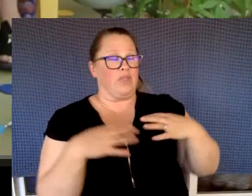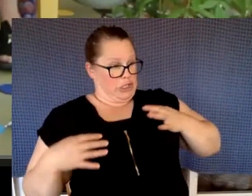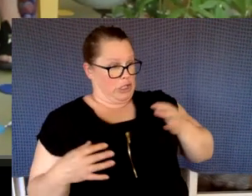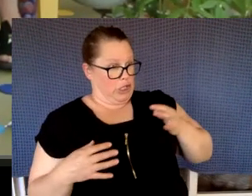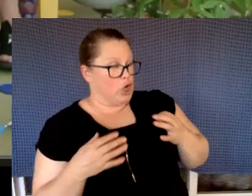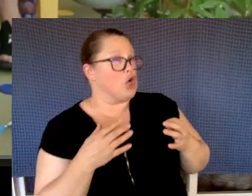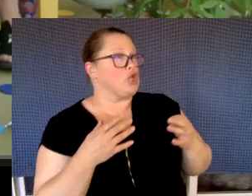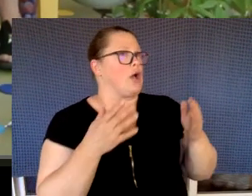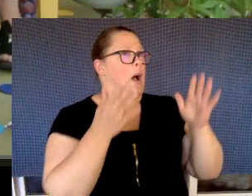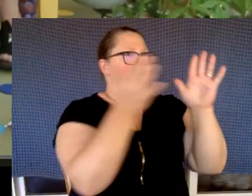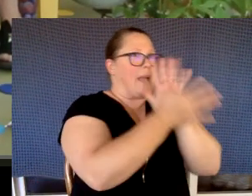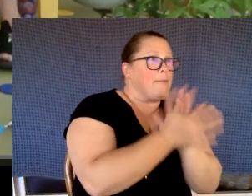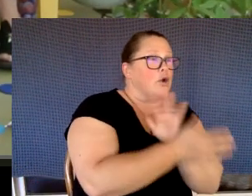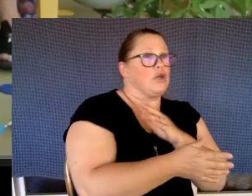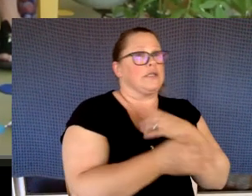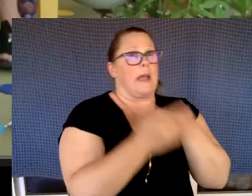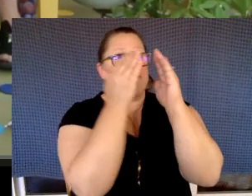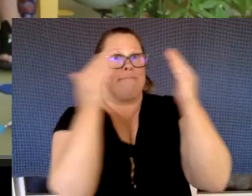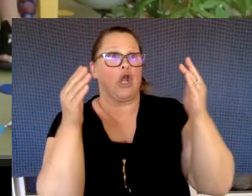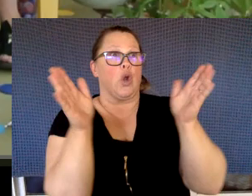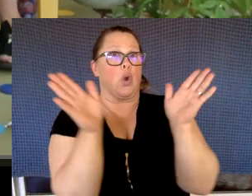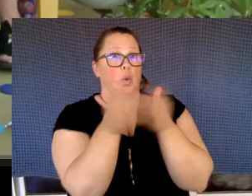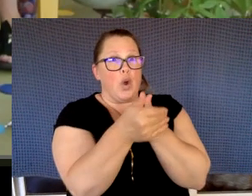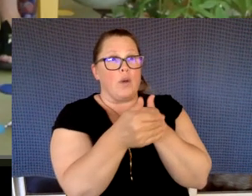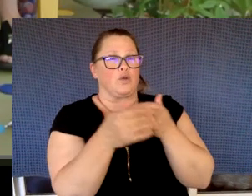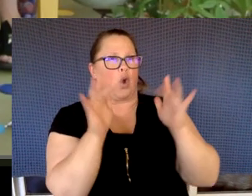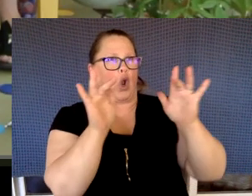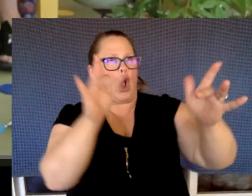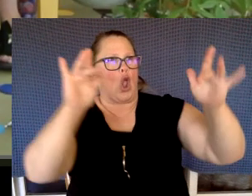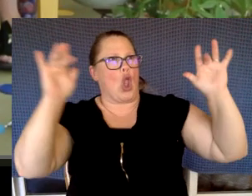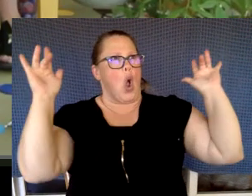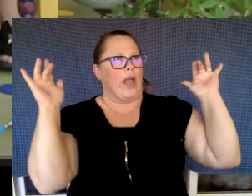street and in mirrored rooms where glowing dots were reflected and